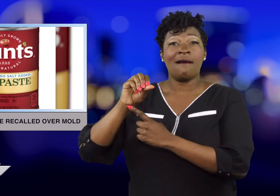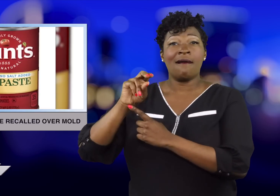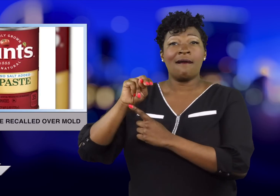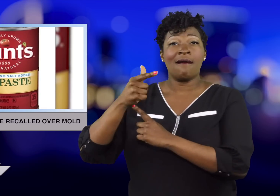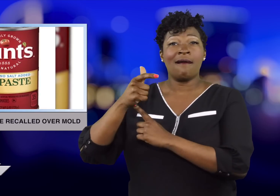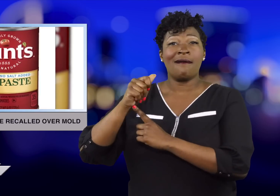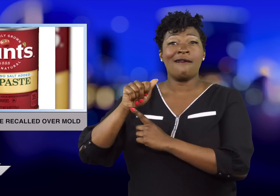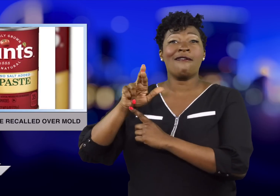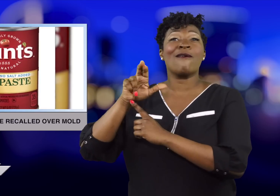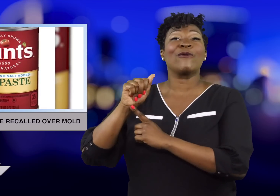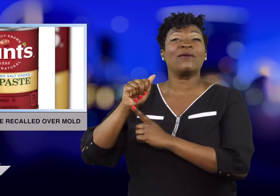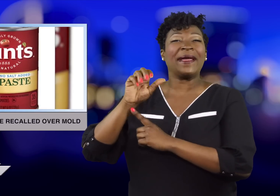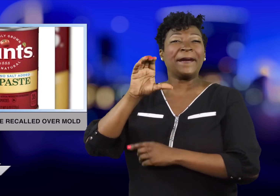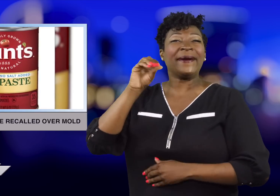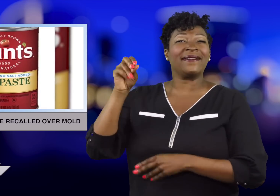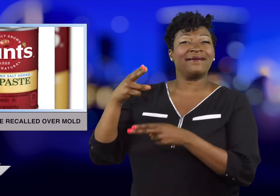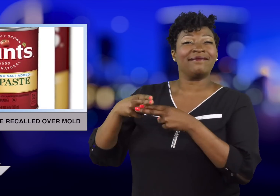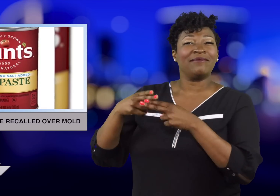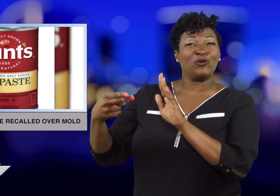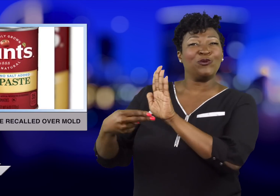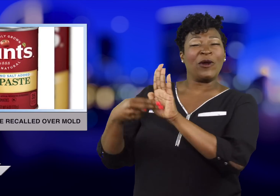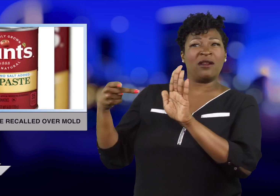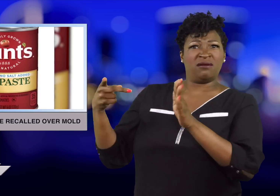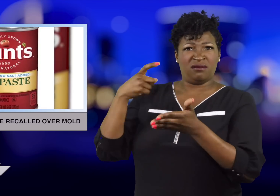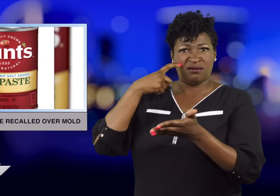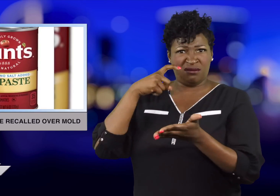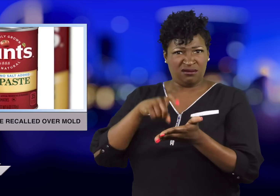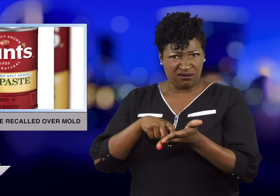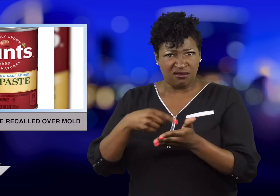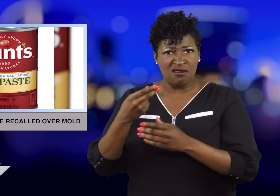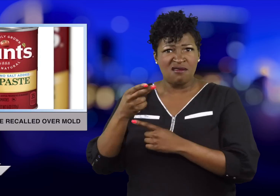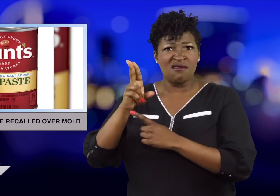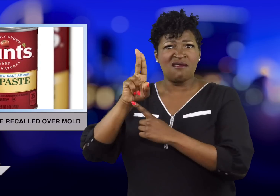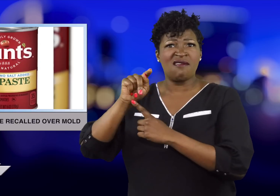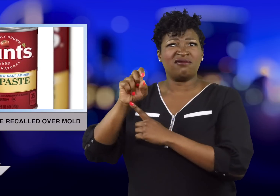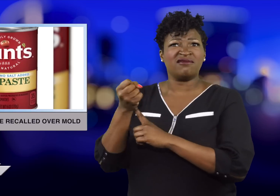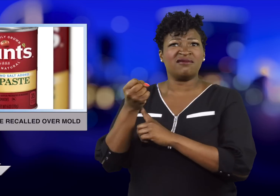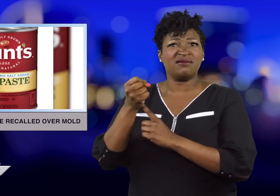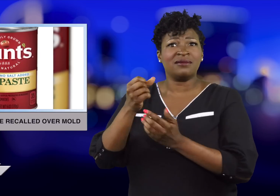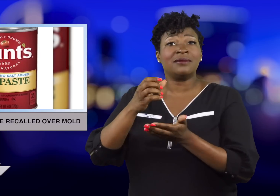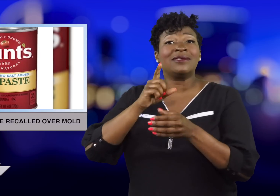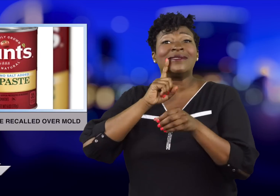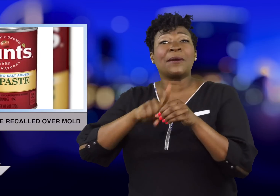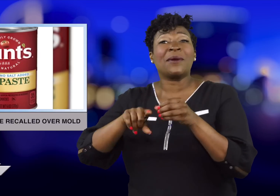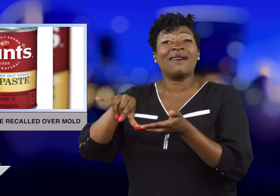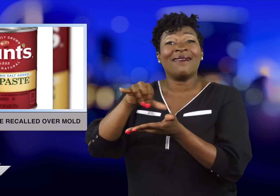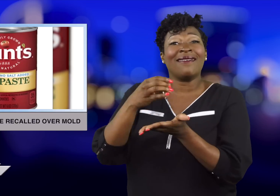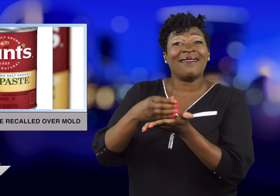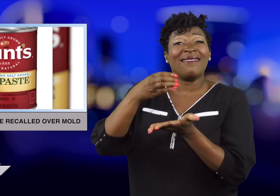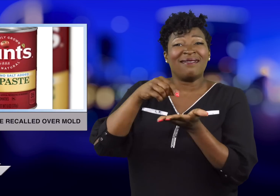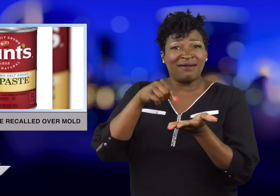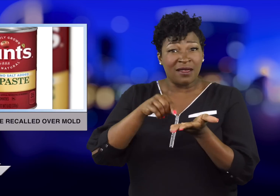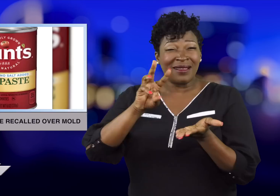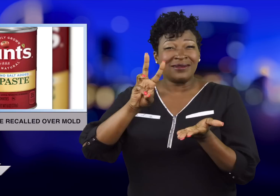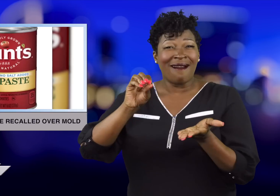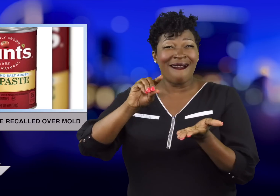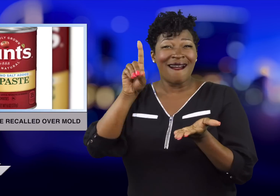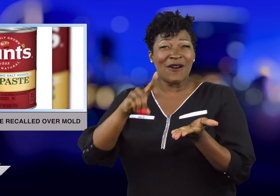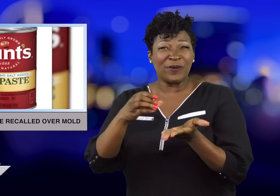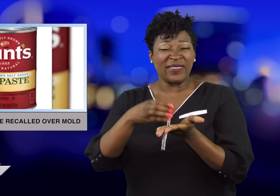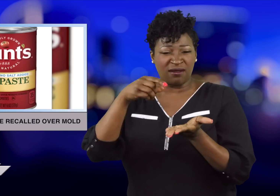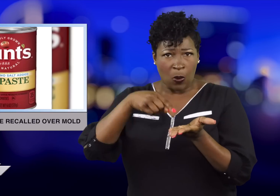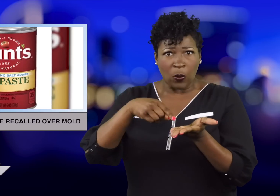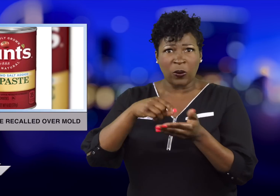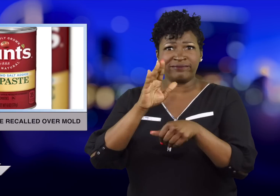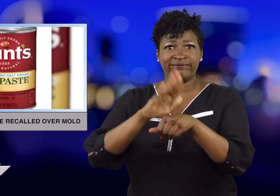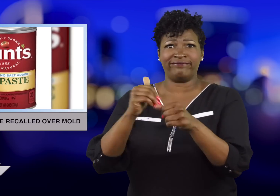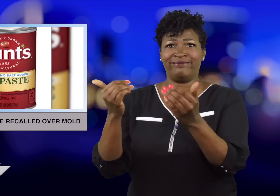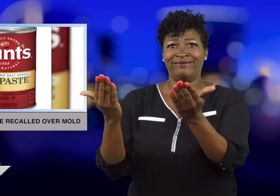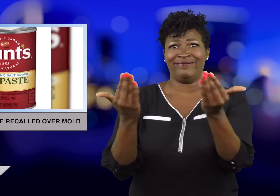ConAgra brands issued a voluntary recall for 6 ounce cans of Hunts